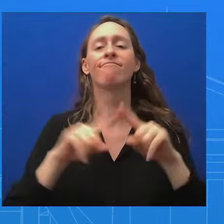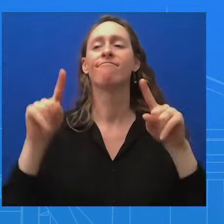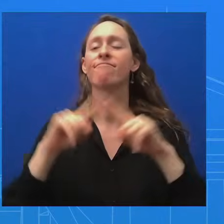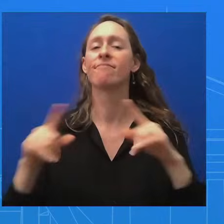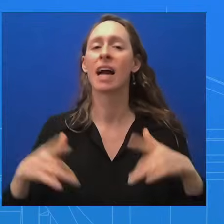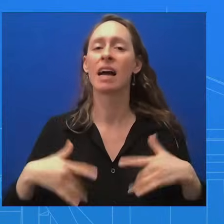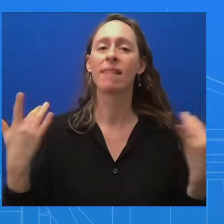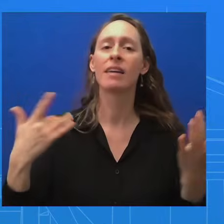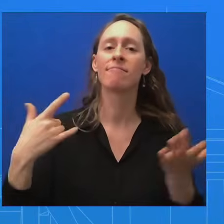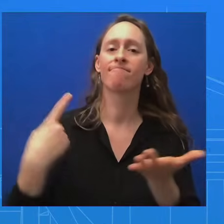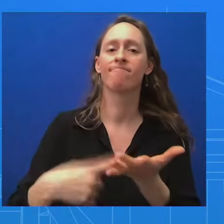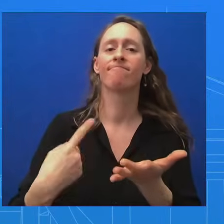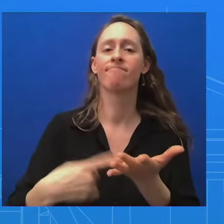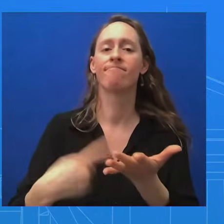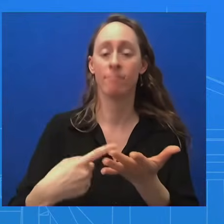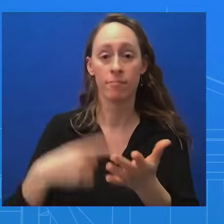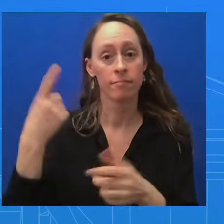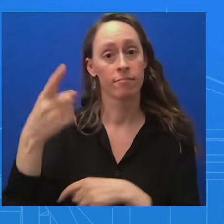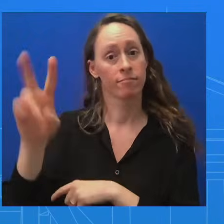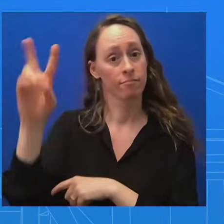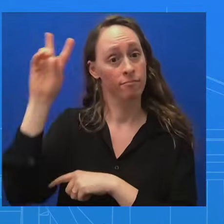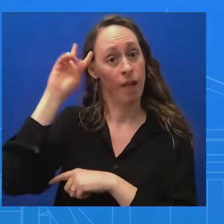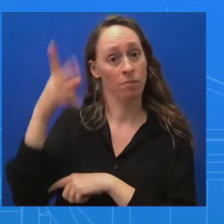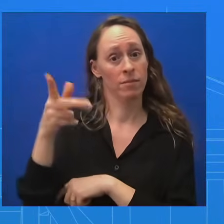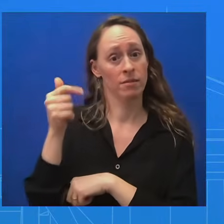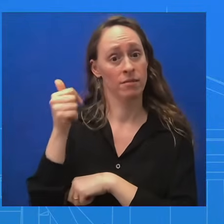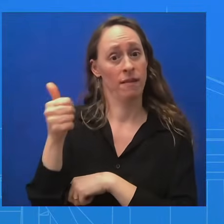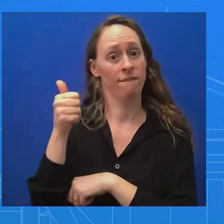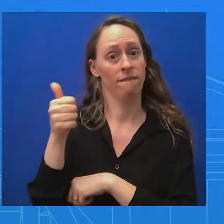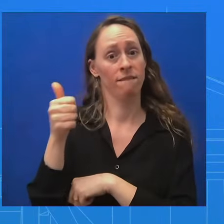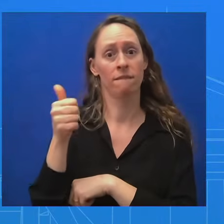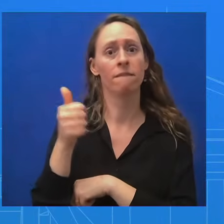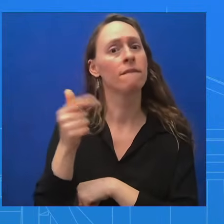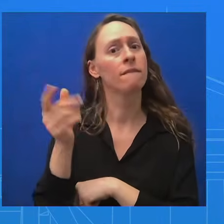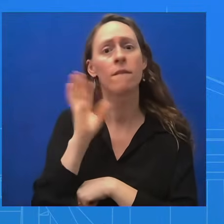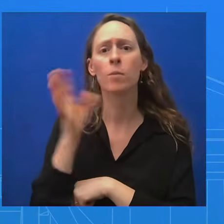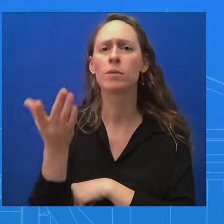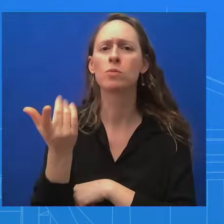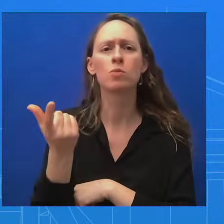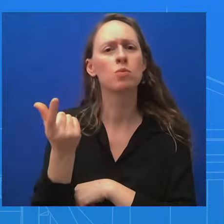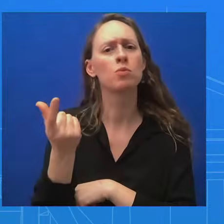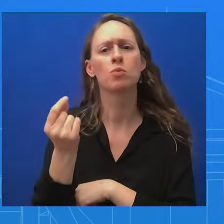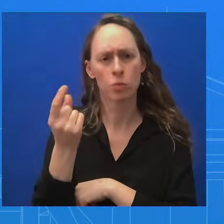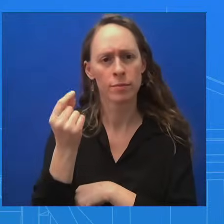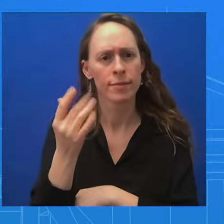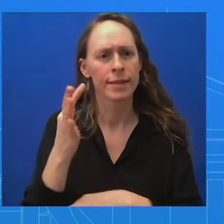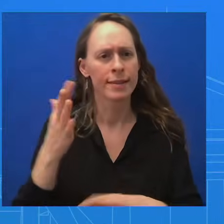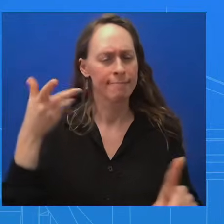specifically focusing on Roe v. Wade. So, certainly, we would refer you to -- to the Vice President's office.